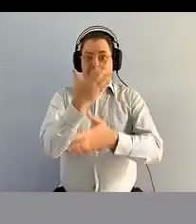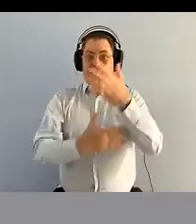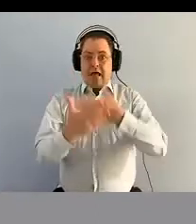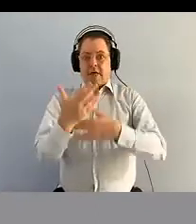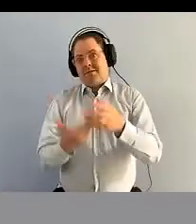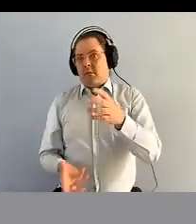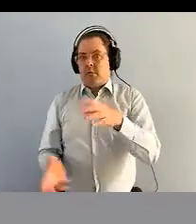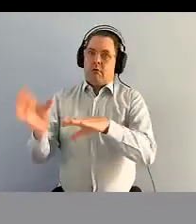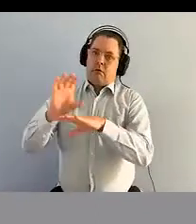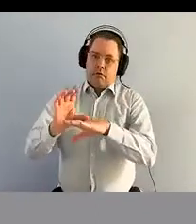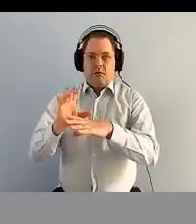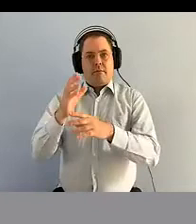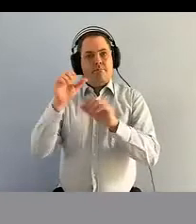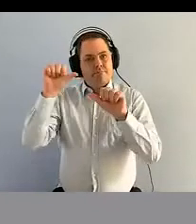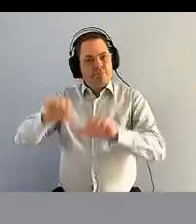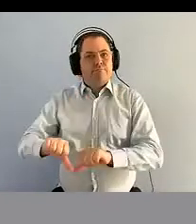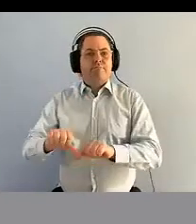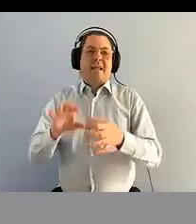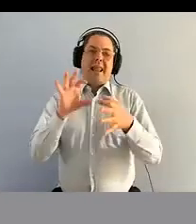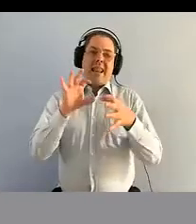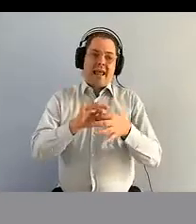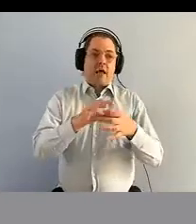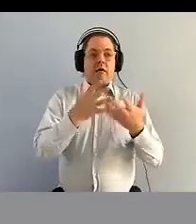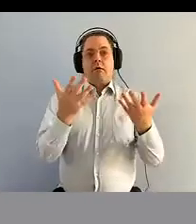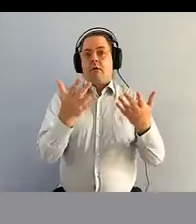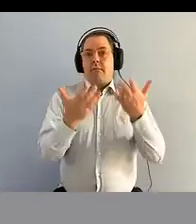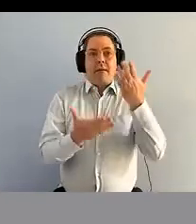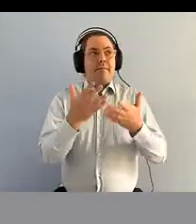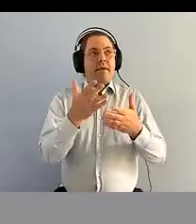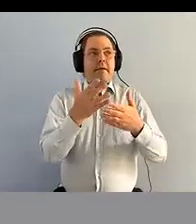for everybody were exacerbated for persons with disabilities